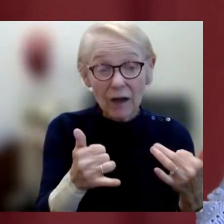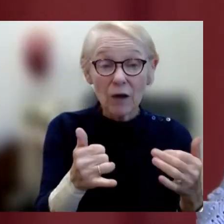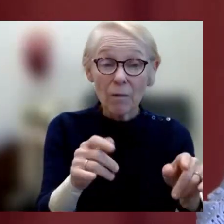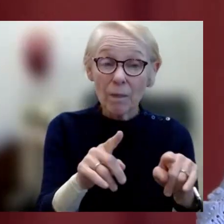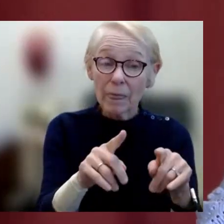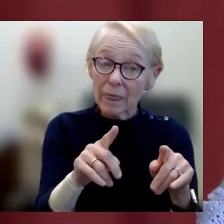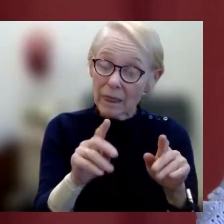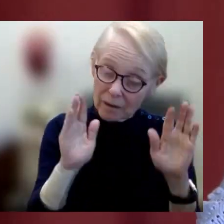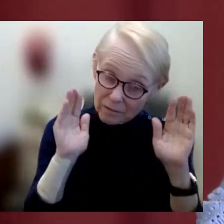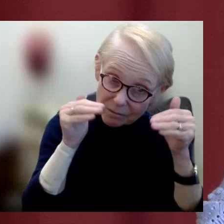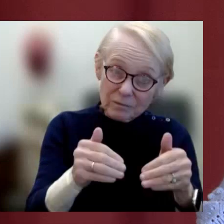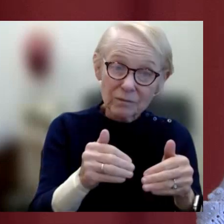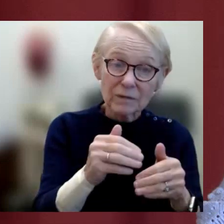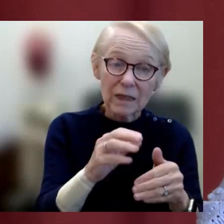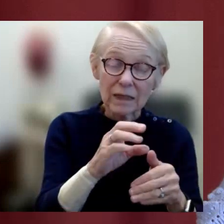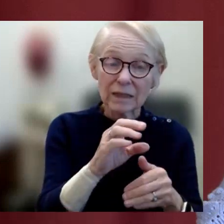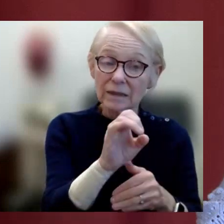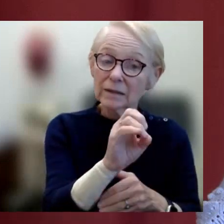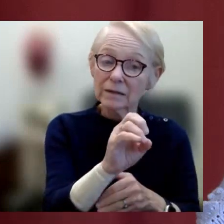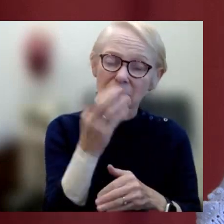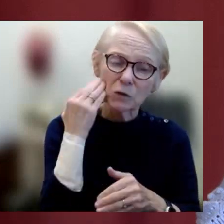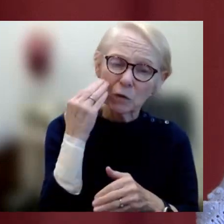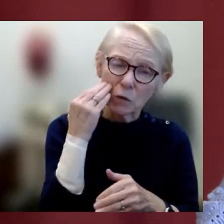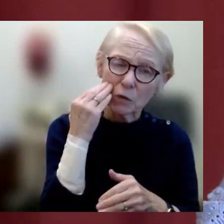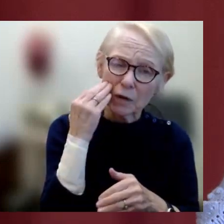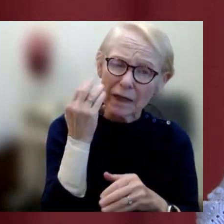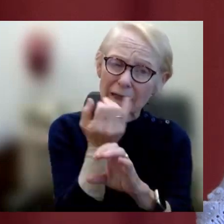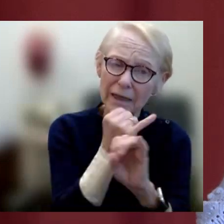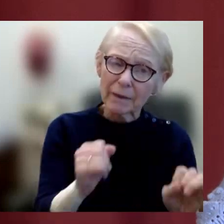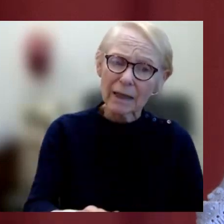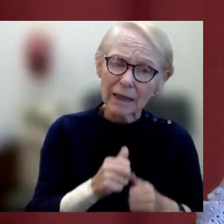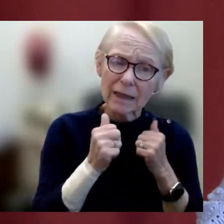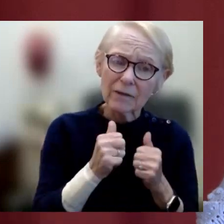centers for Independent Living are responsible for so that would be information and referral services